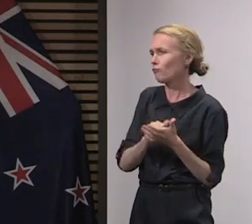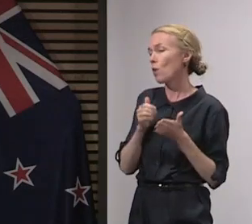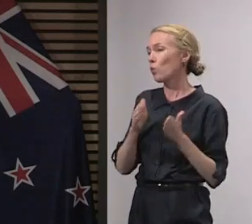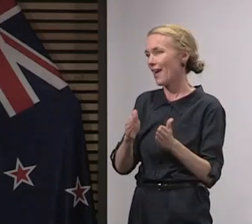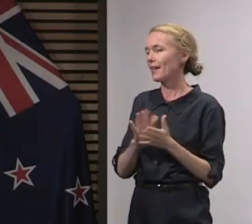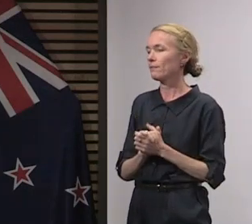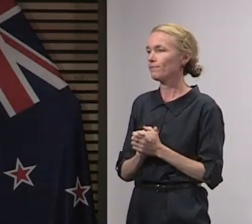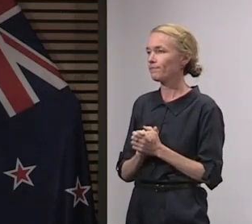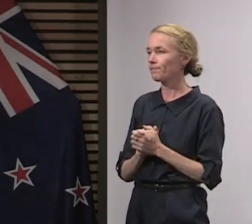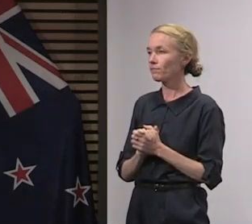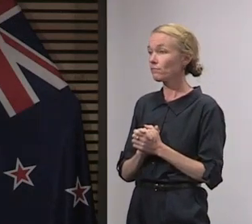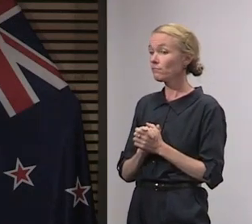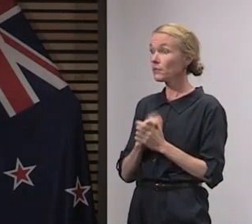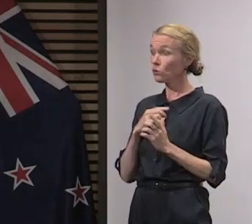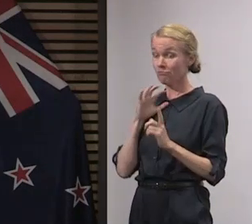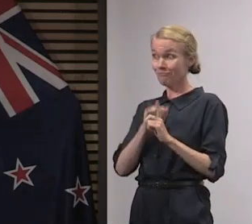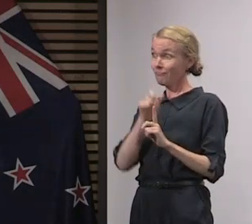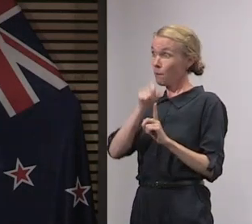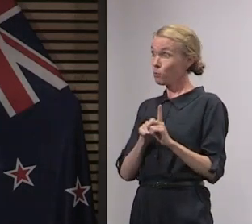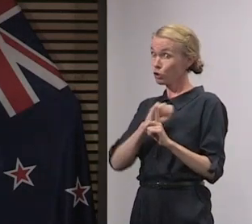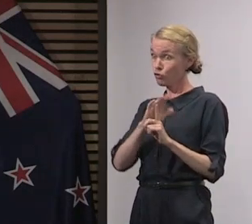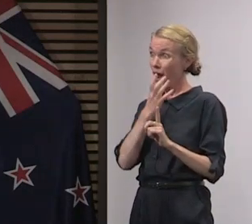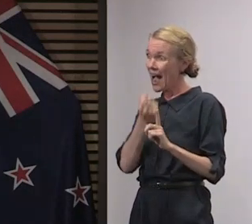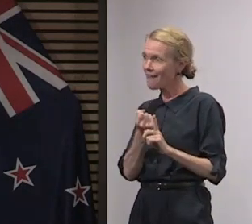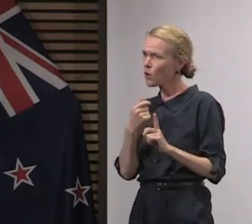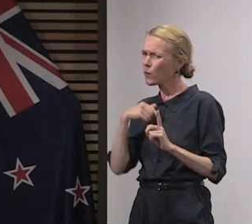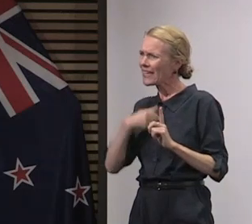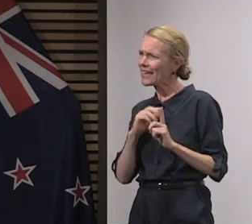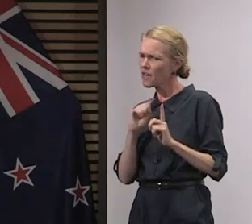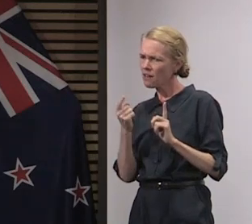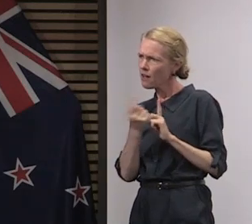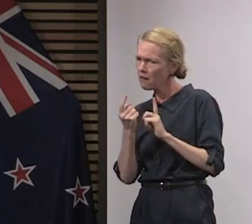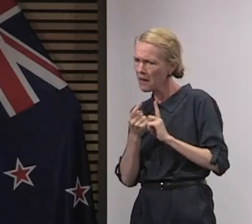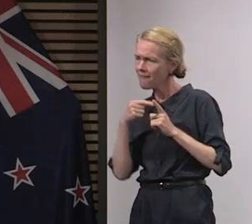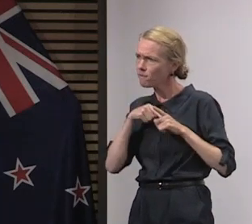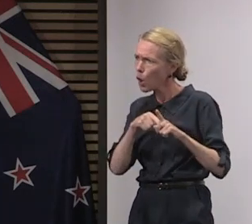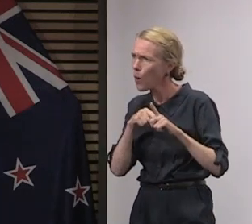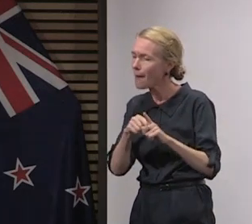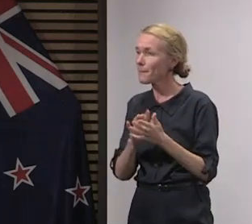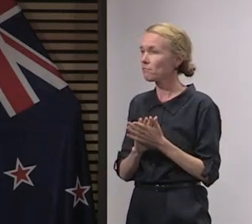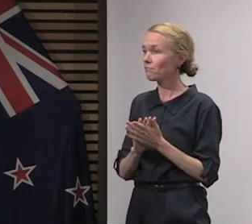and care for those other remaining residents. Just on